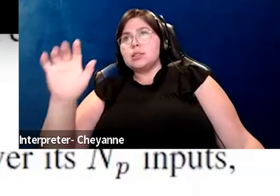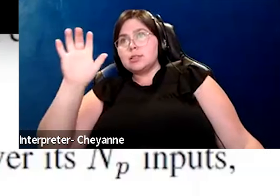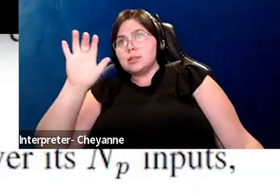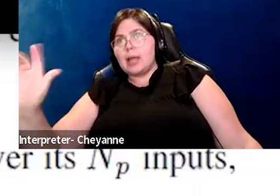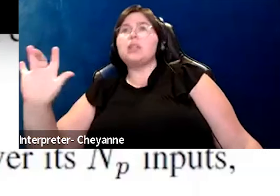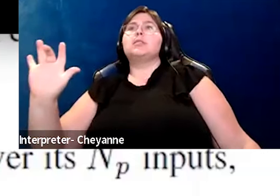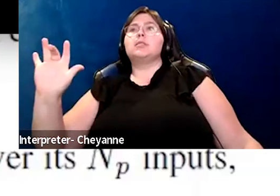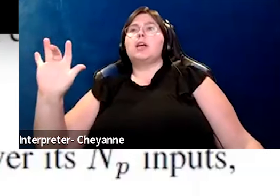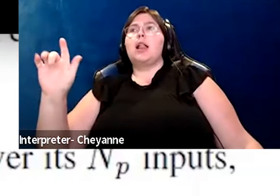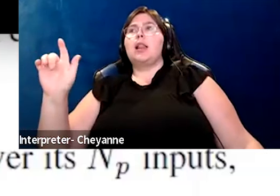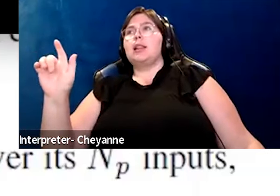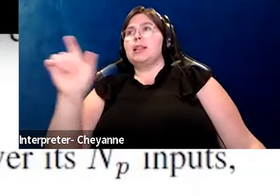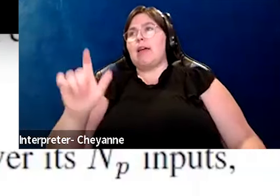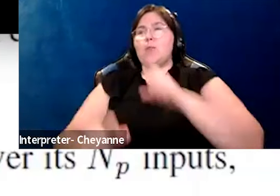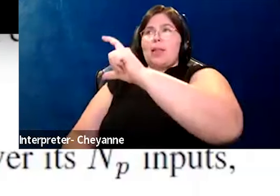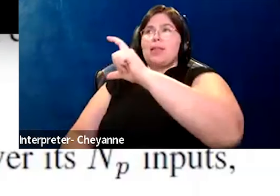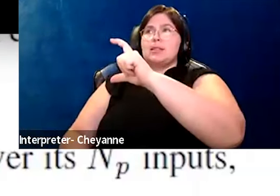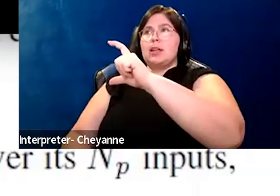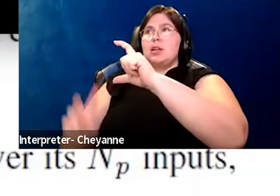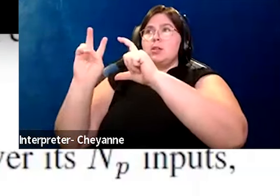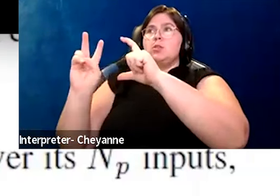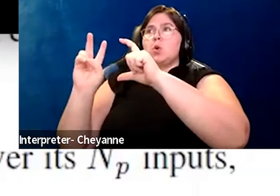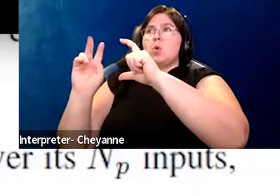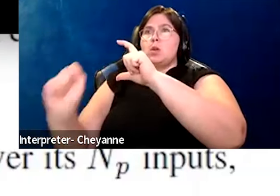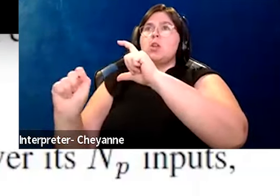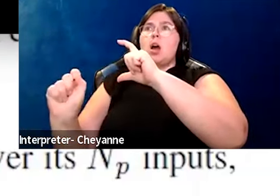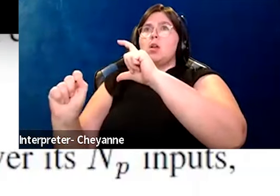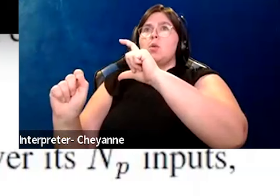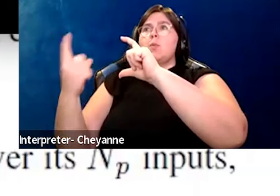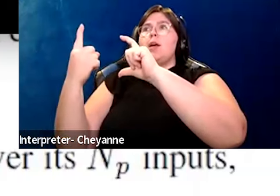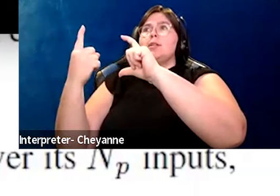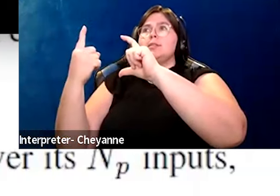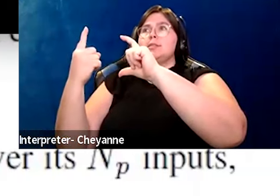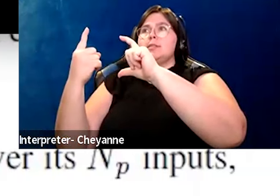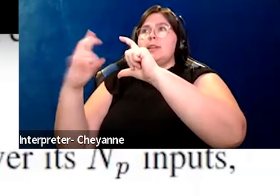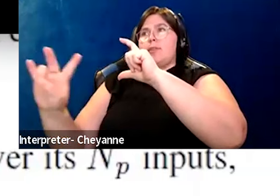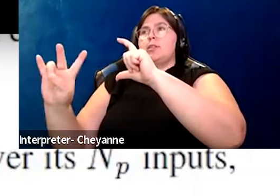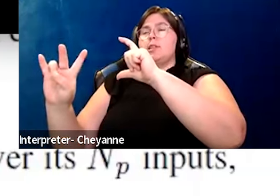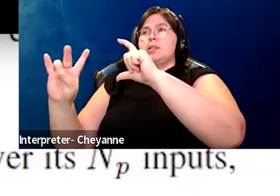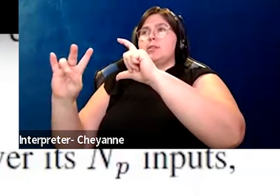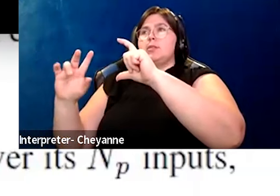Left paren 2 dot 1 7 right paren.